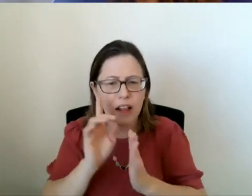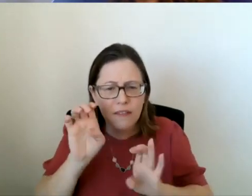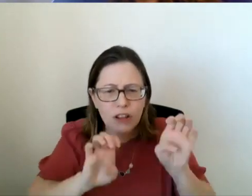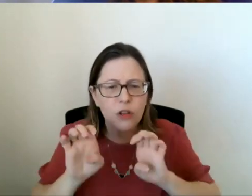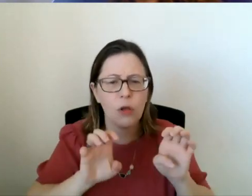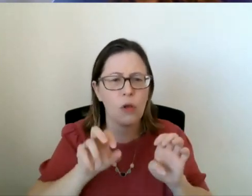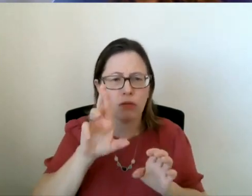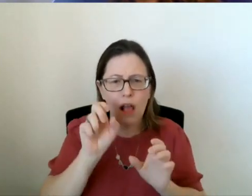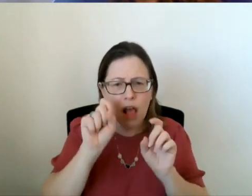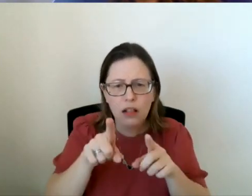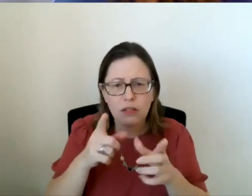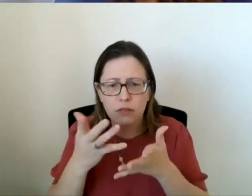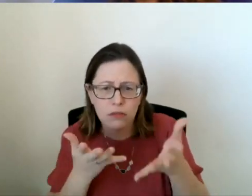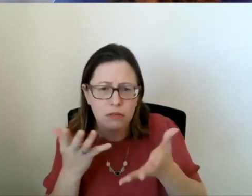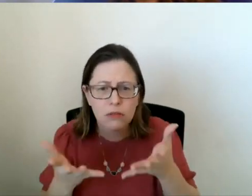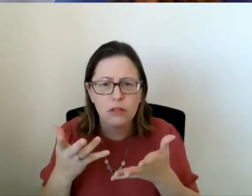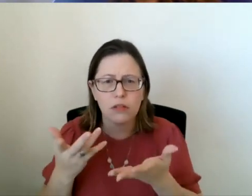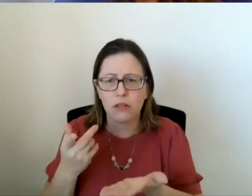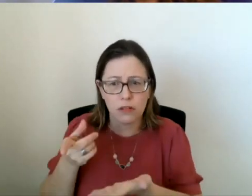you could also check in about that and ask for an evaluation.